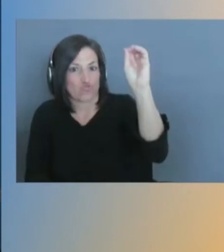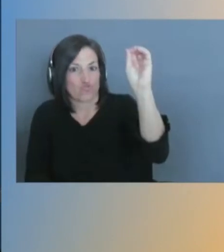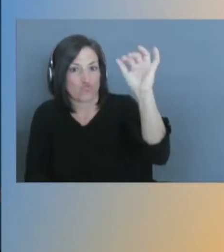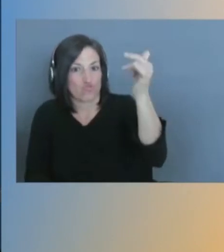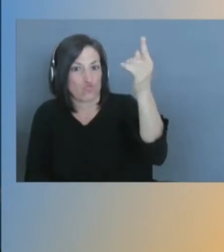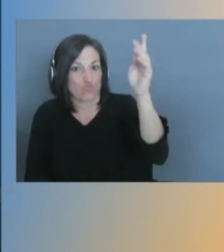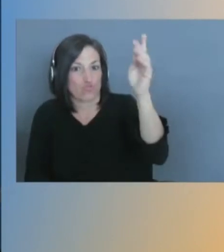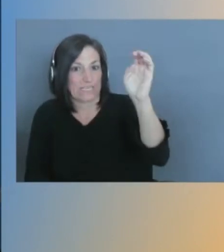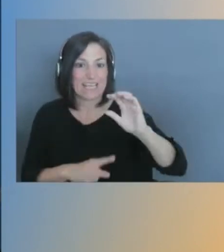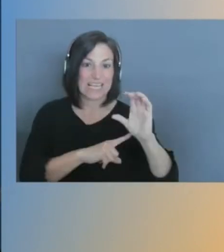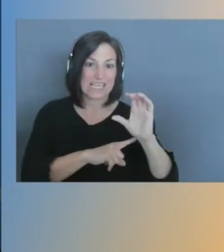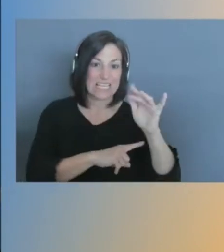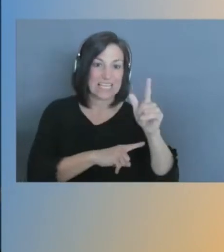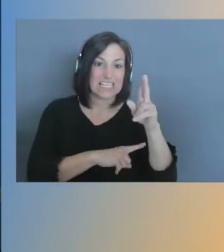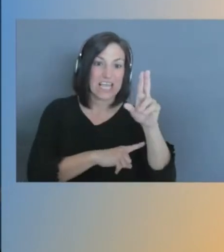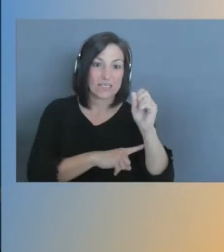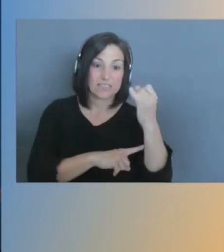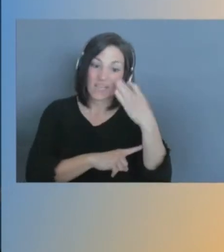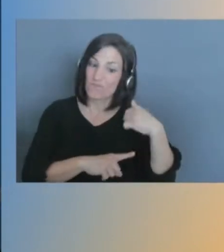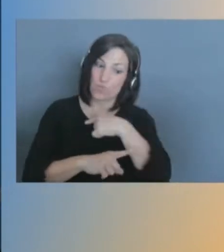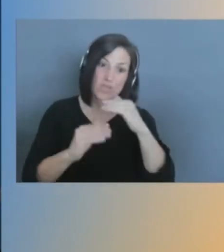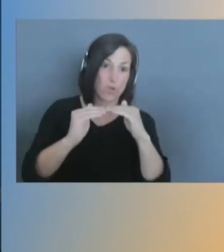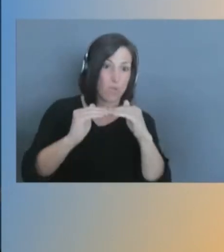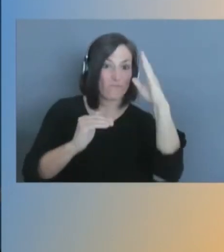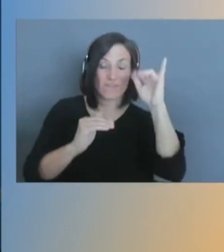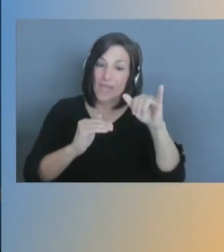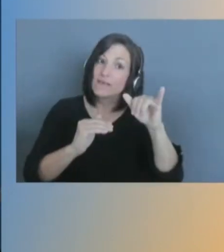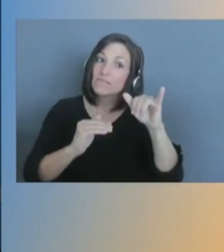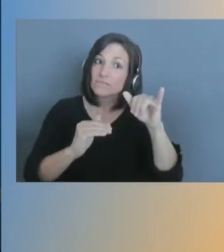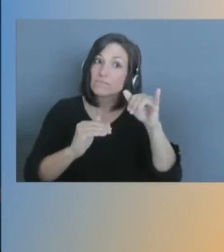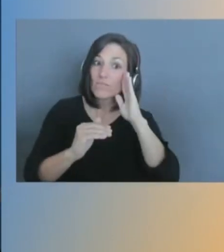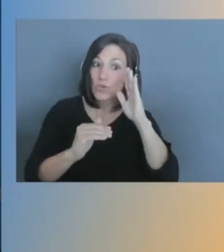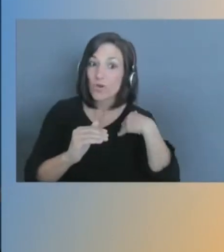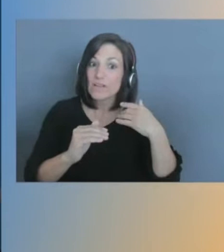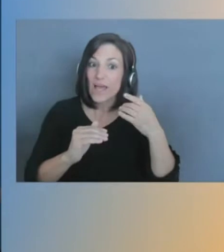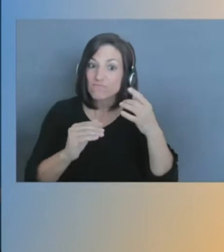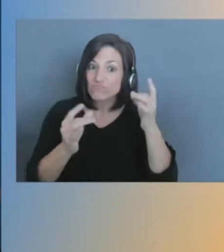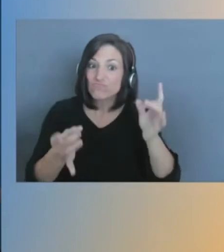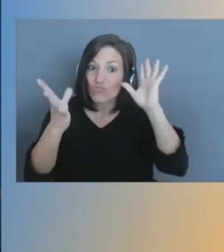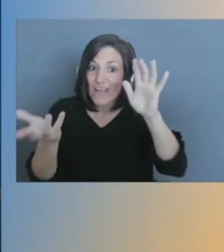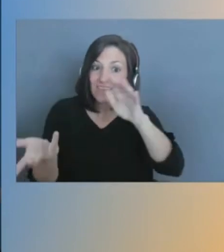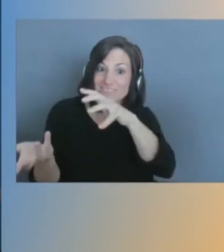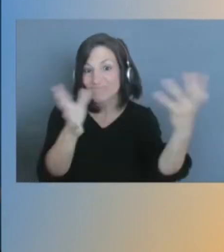some situations of global climate crisis, but to prevent it, we really have